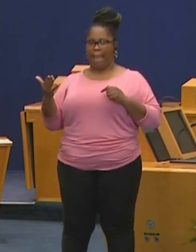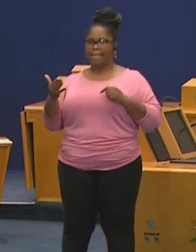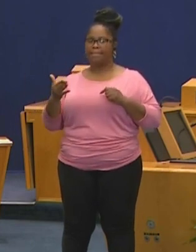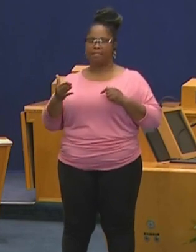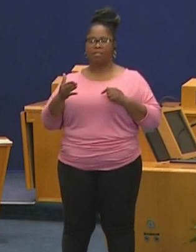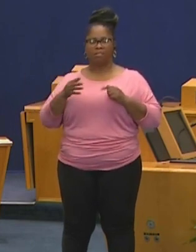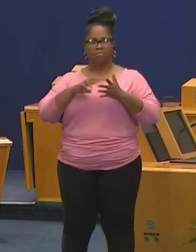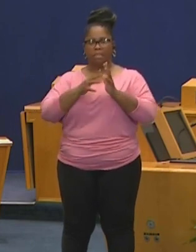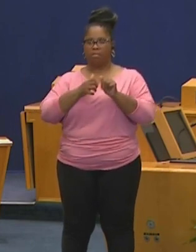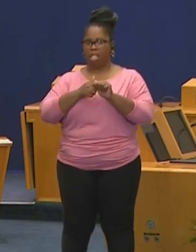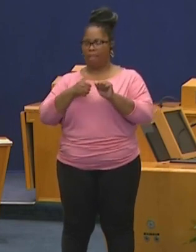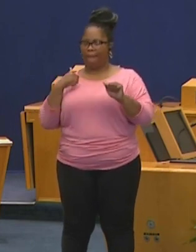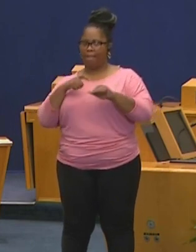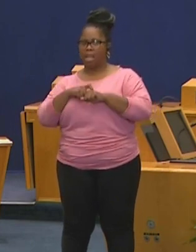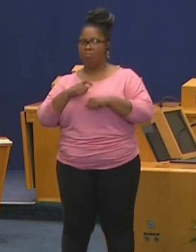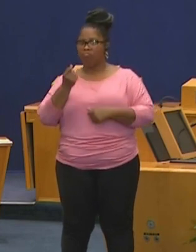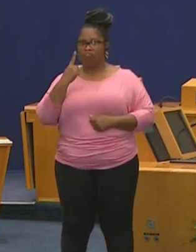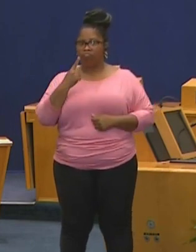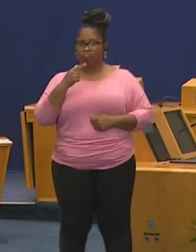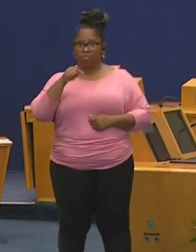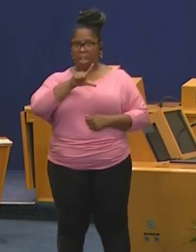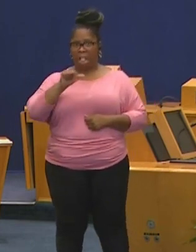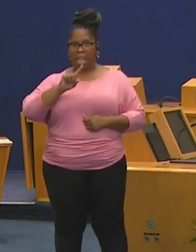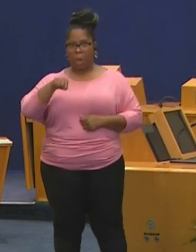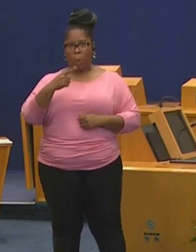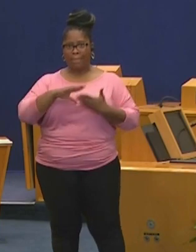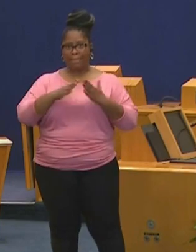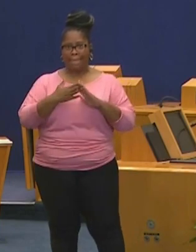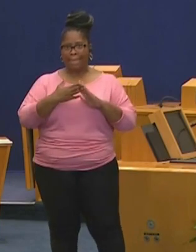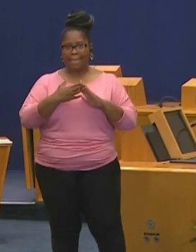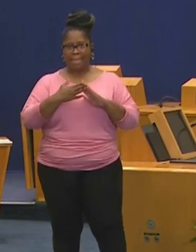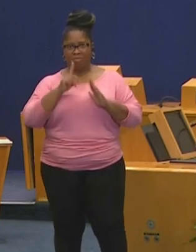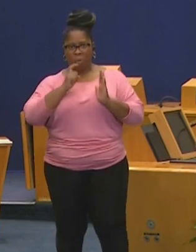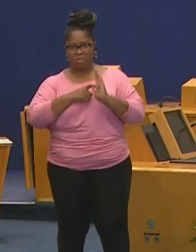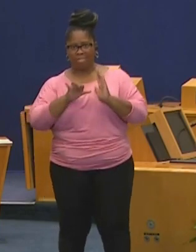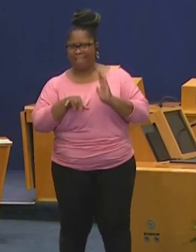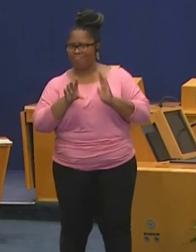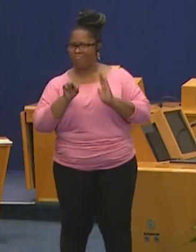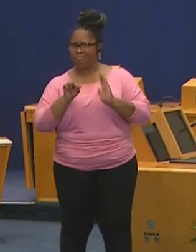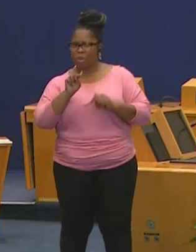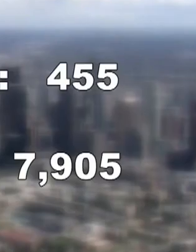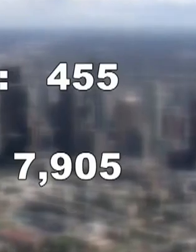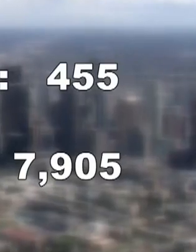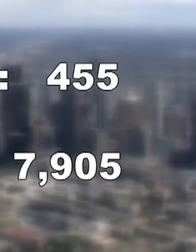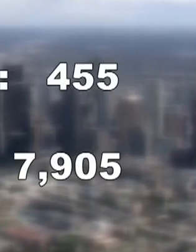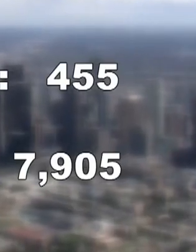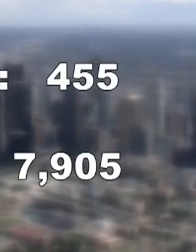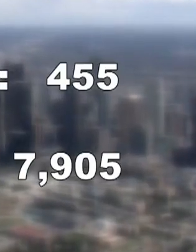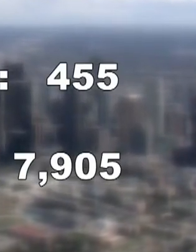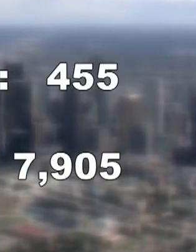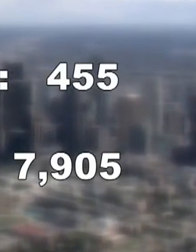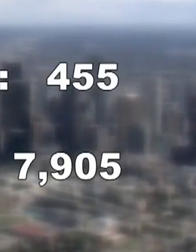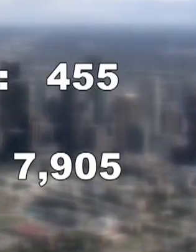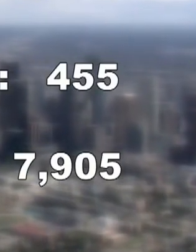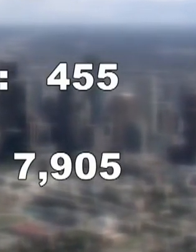THE HOSPITAL AND THEN THEY GO AHEAD AND DIE AT A LATER DATE WHICH WOULD EXPLAIN THE LAG.